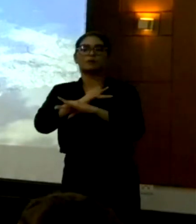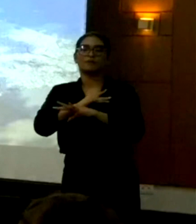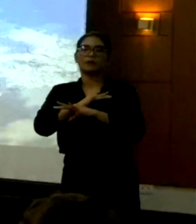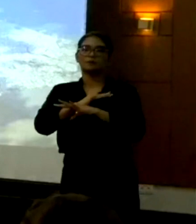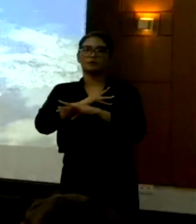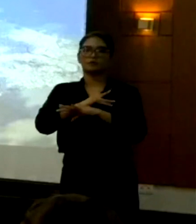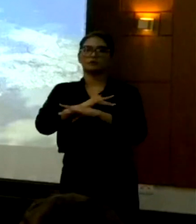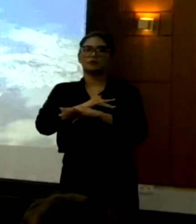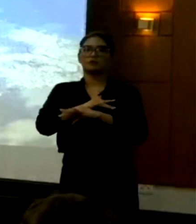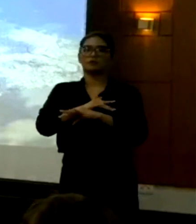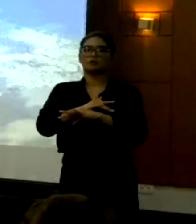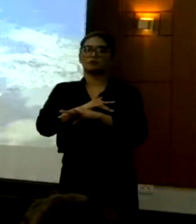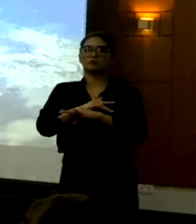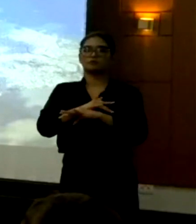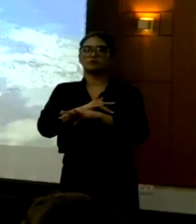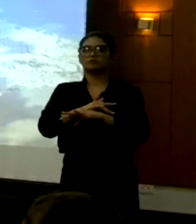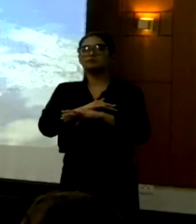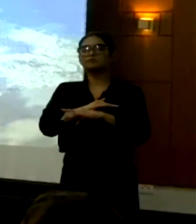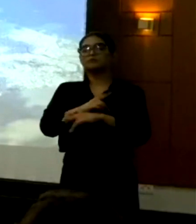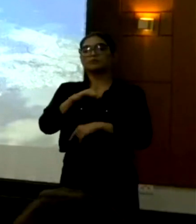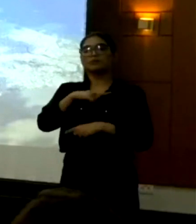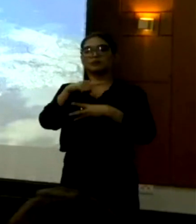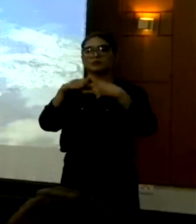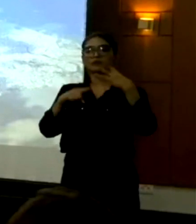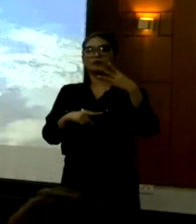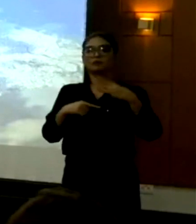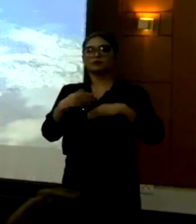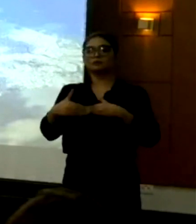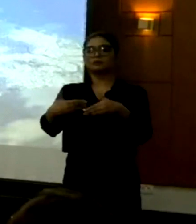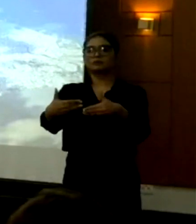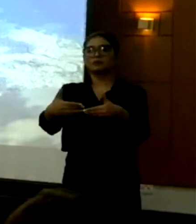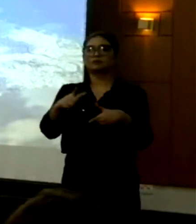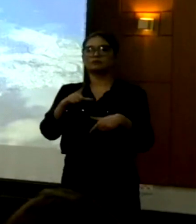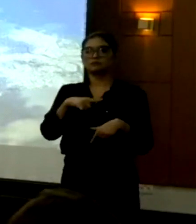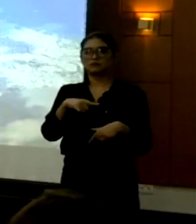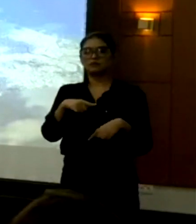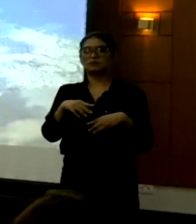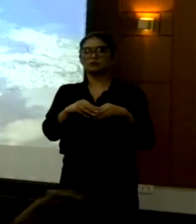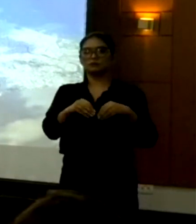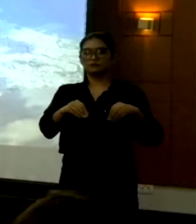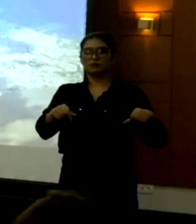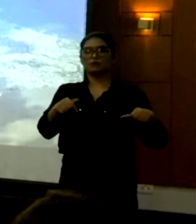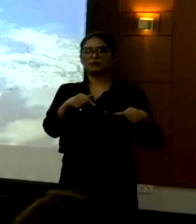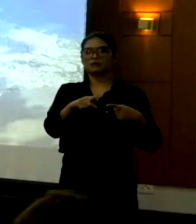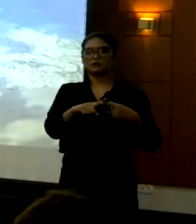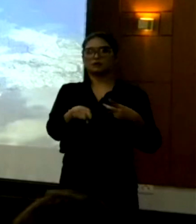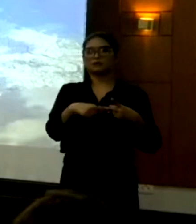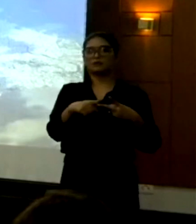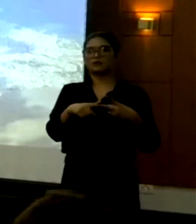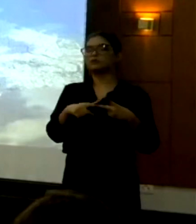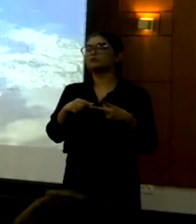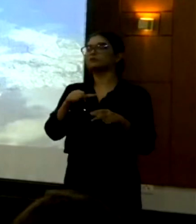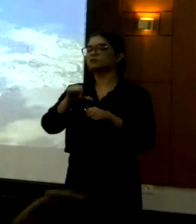, so I have 3 processes there o dance of USE Earth coverage global climate change and urbanization